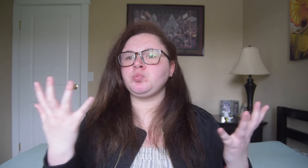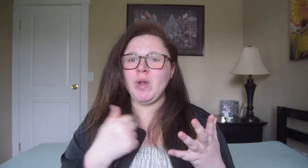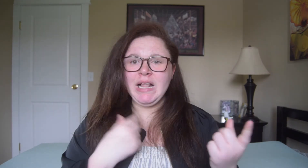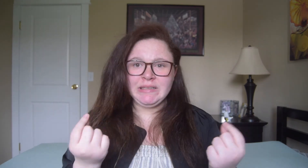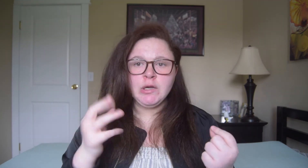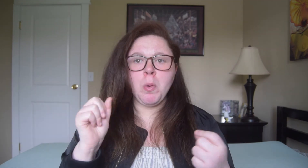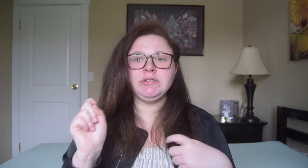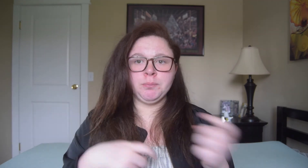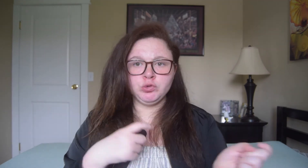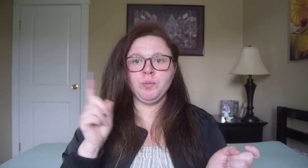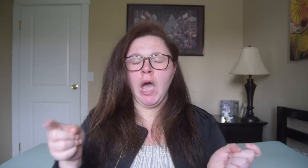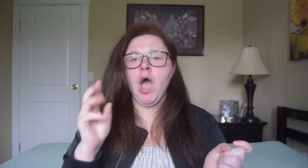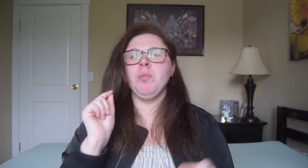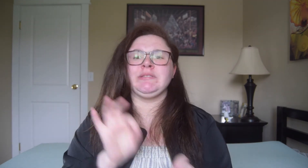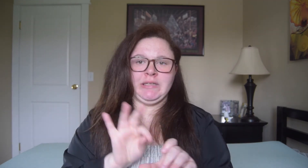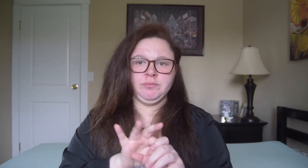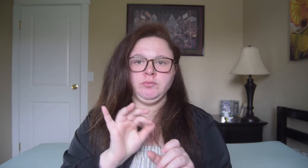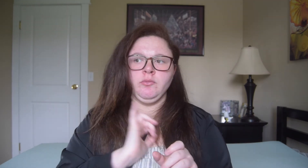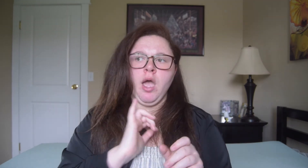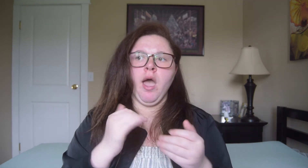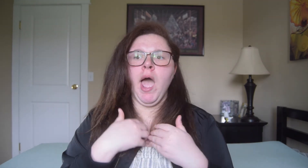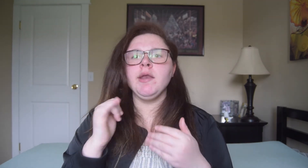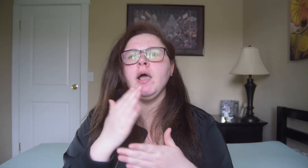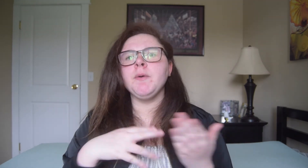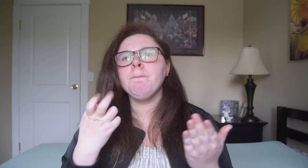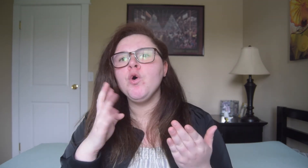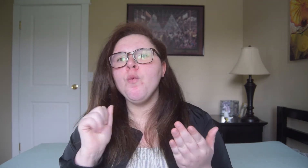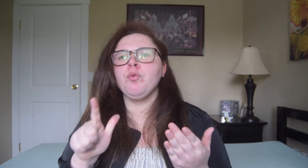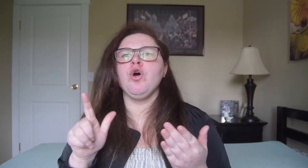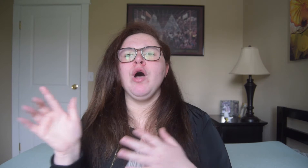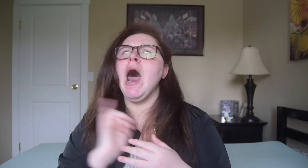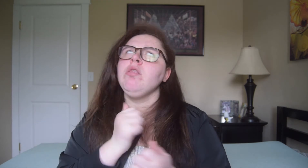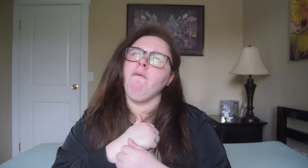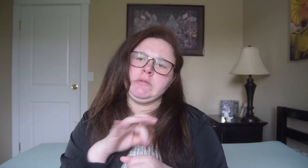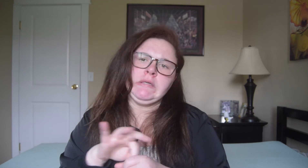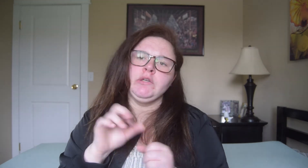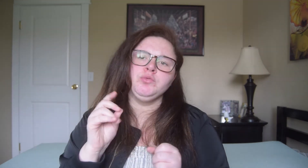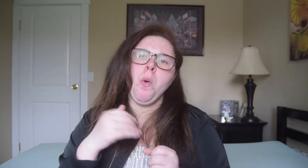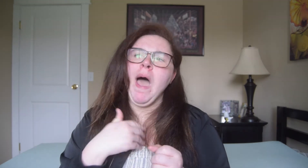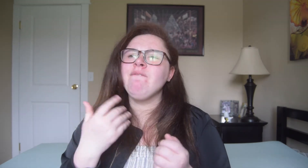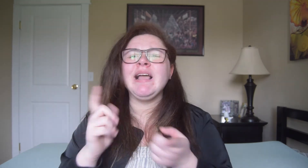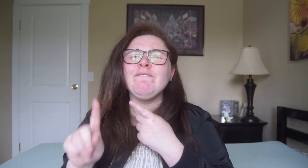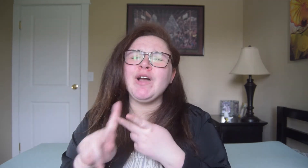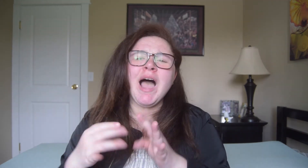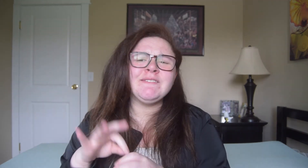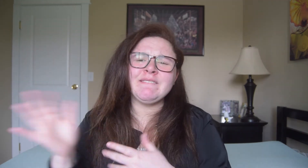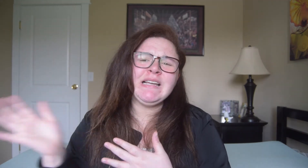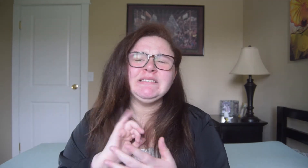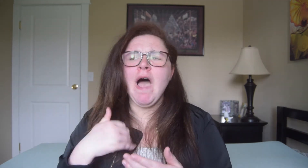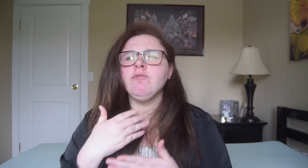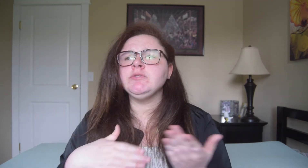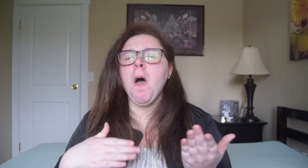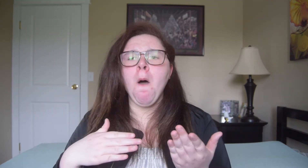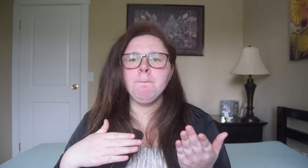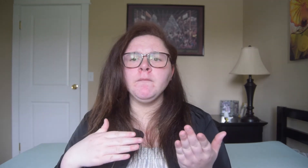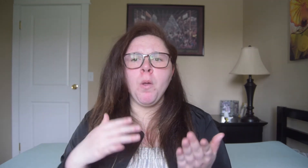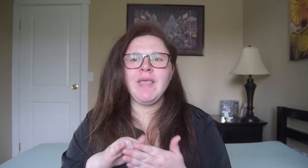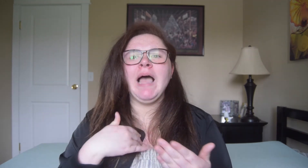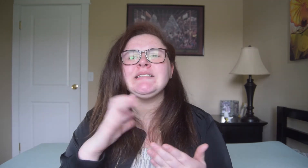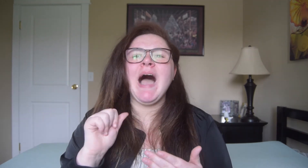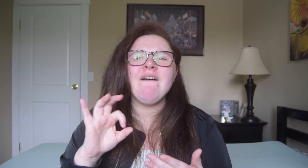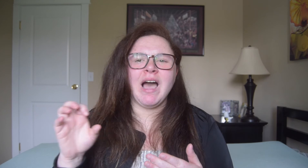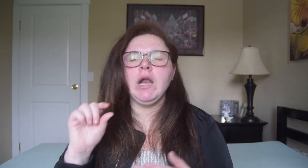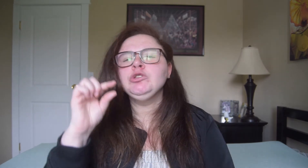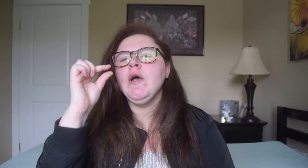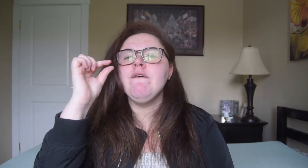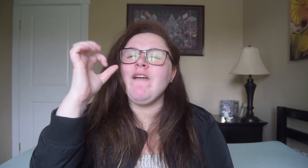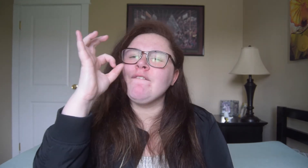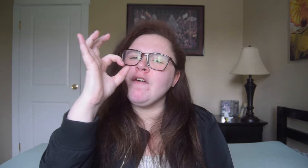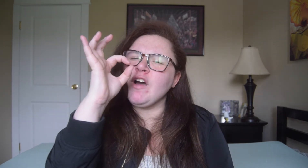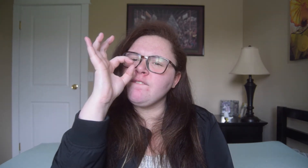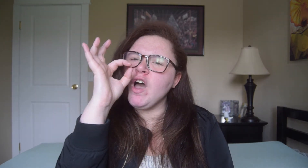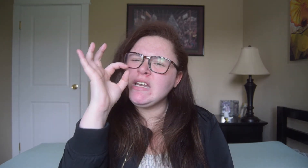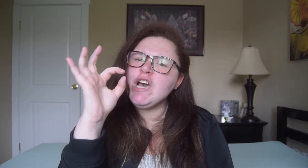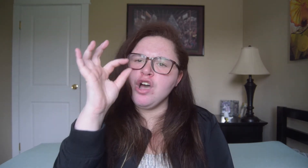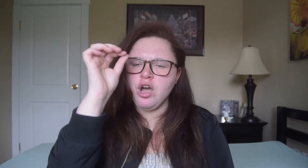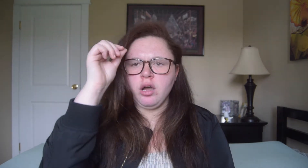What I did to substitute coffee was tea. I love tea too as well (I drank herbal/black tea with a teeny bit of caffeine)